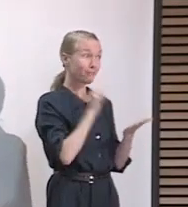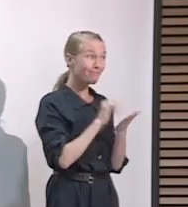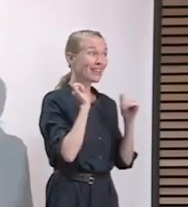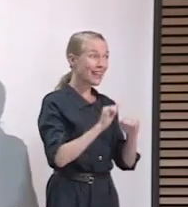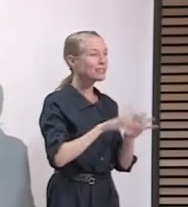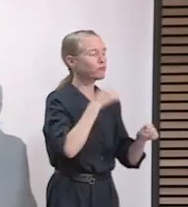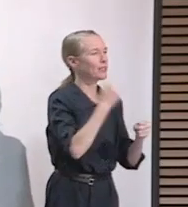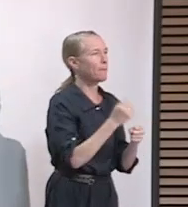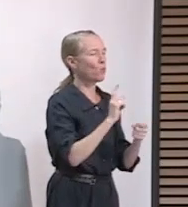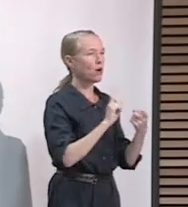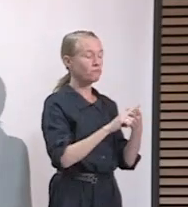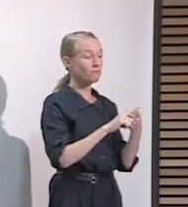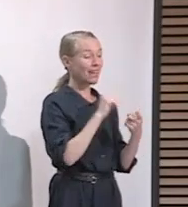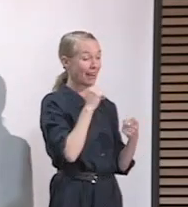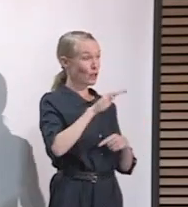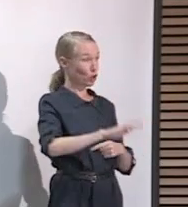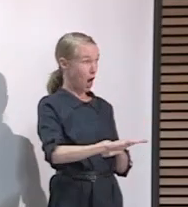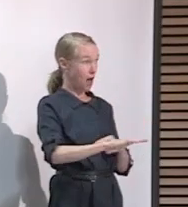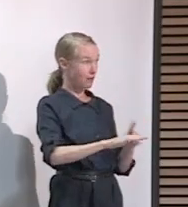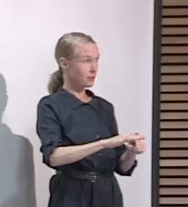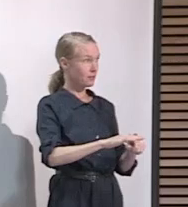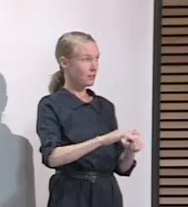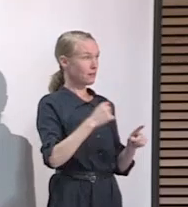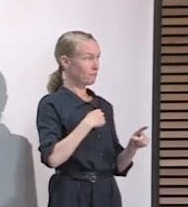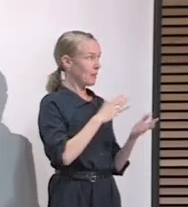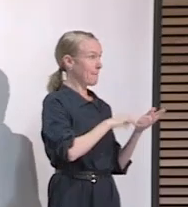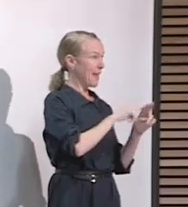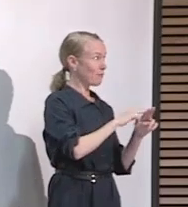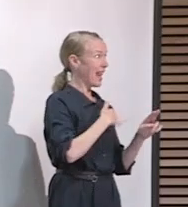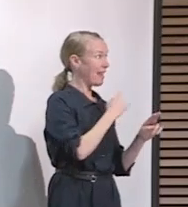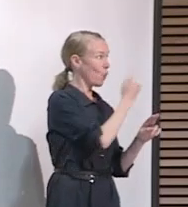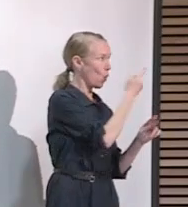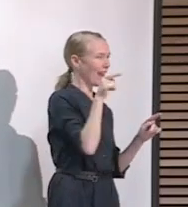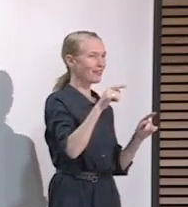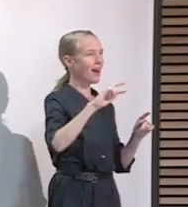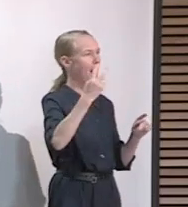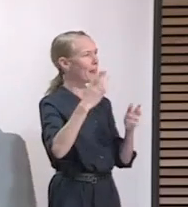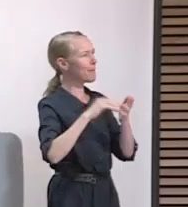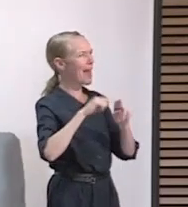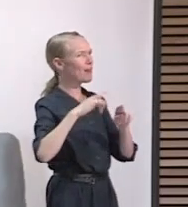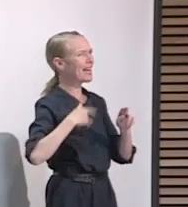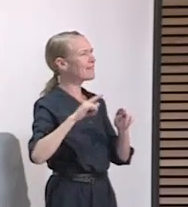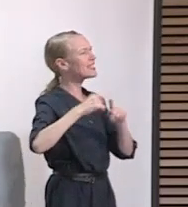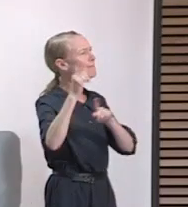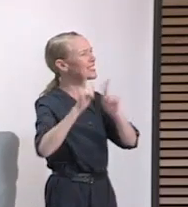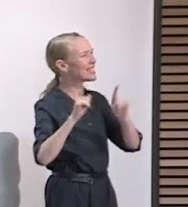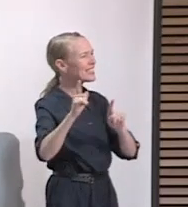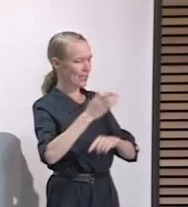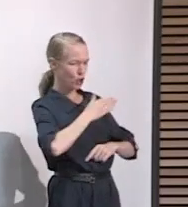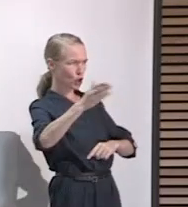working on this last evening, the sorts of situations are where there might be shared care of someone or someone